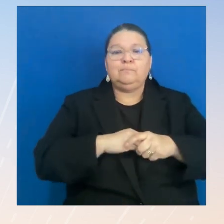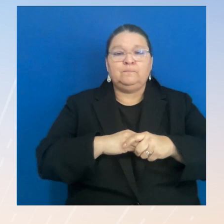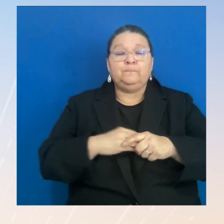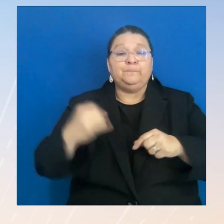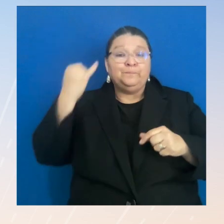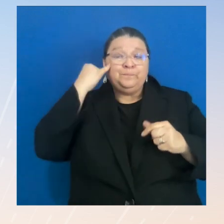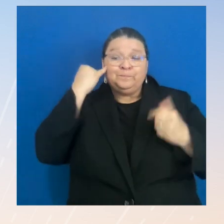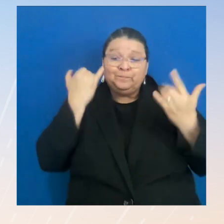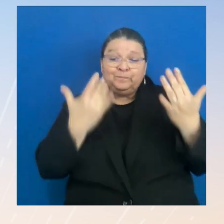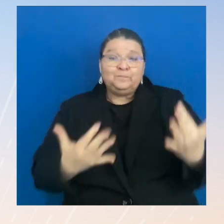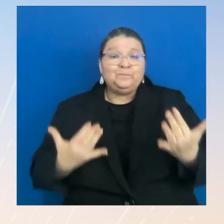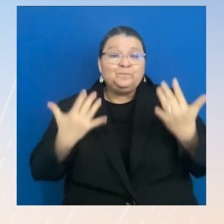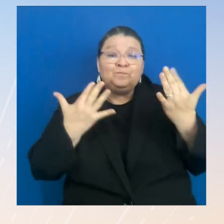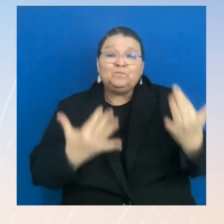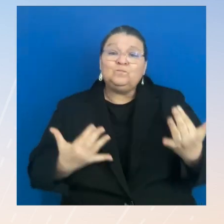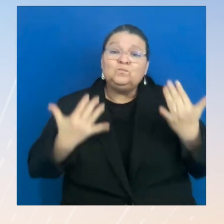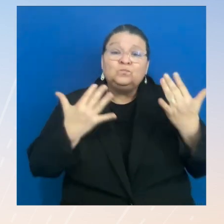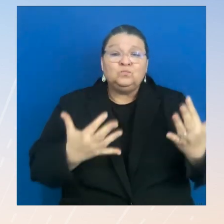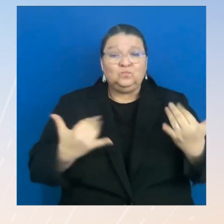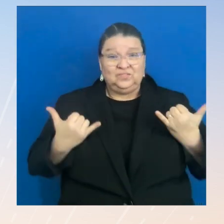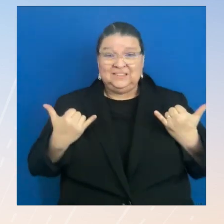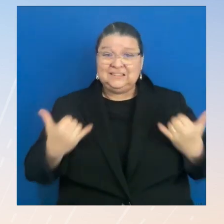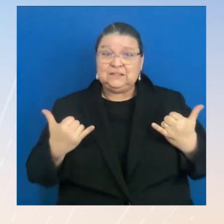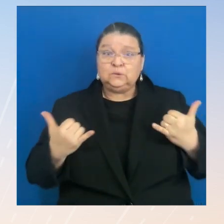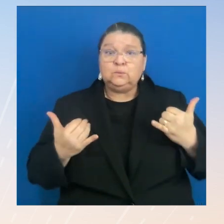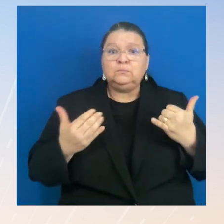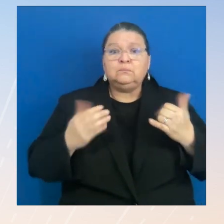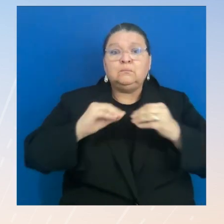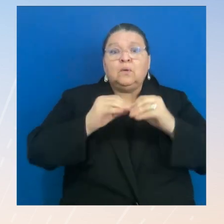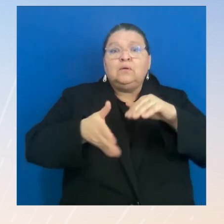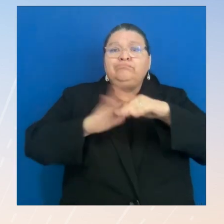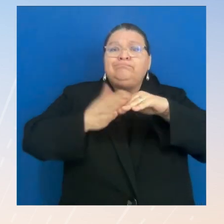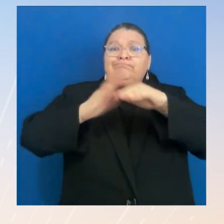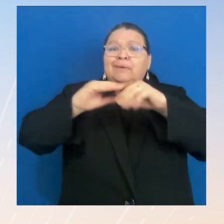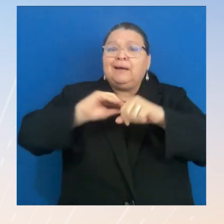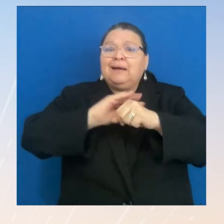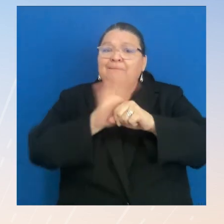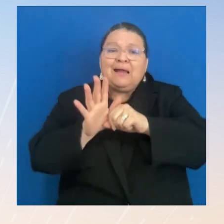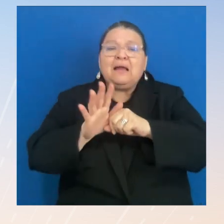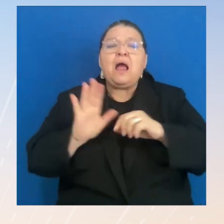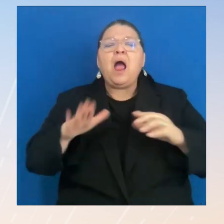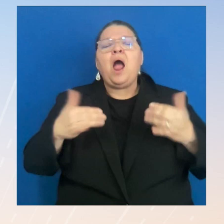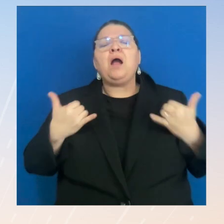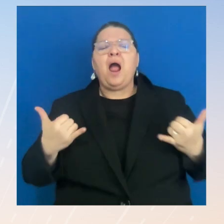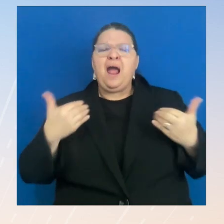We need funding now so we're prepared for whatever comes. Also, some news some of you have been asking about.